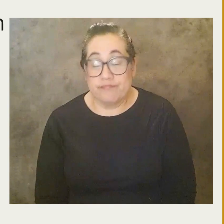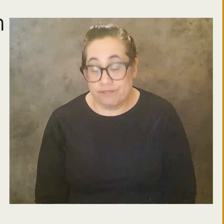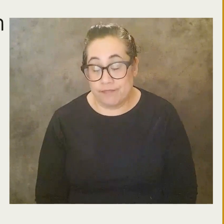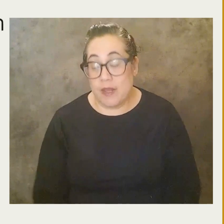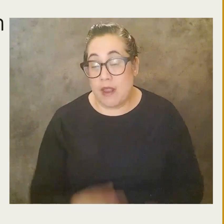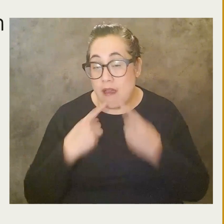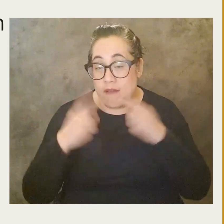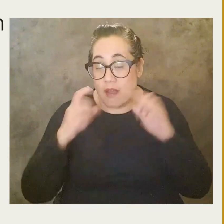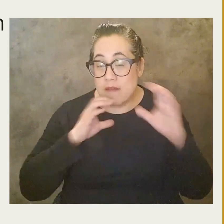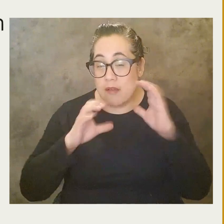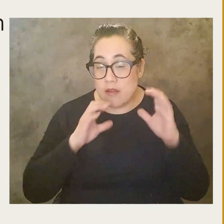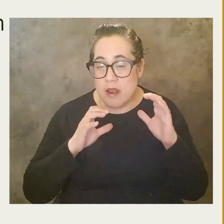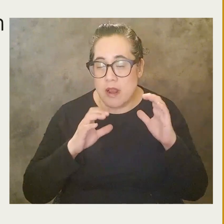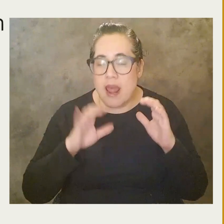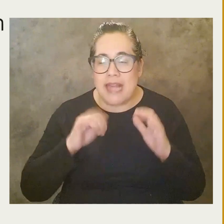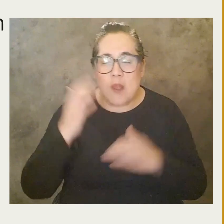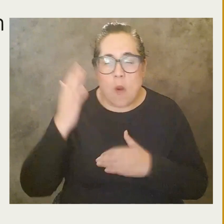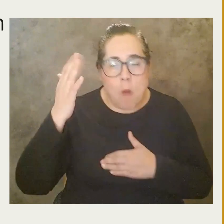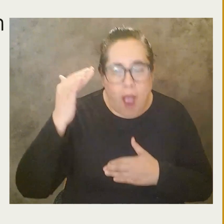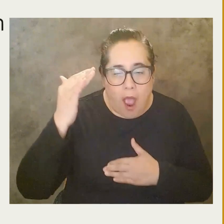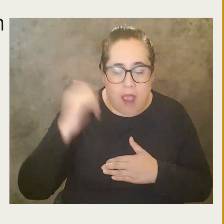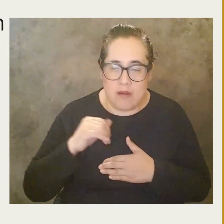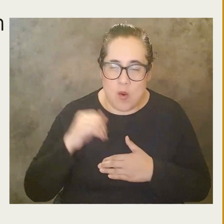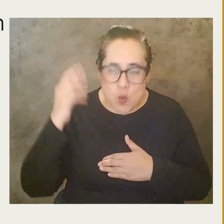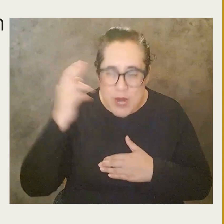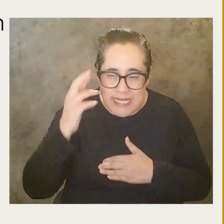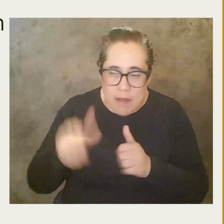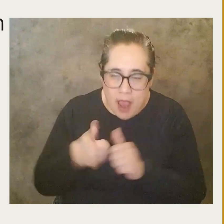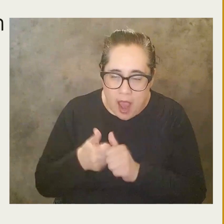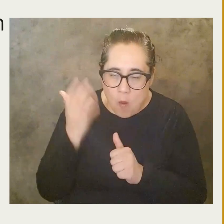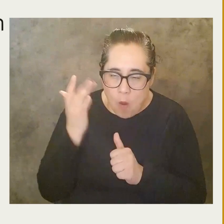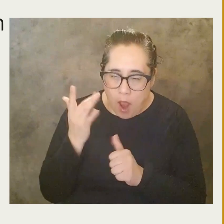Effective communication is the why behind the ... construction of a message.